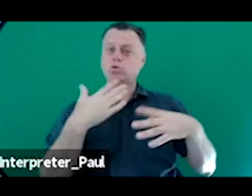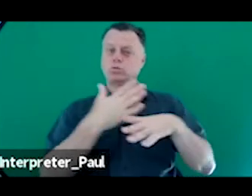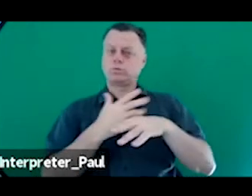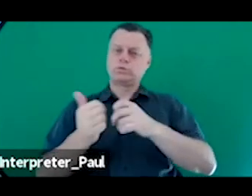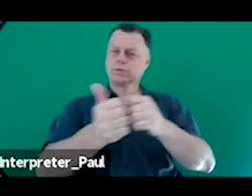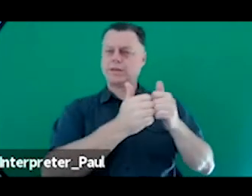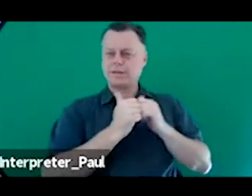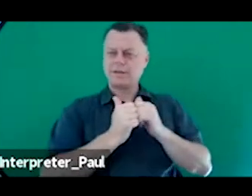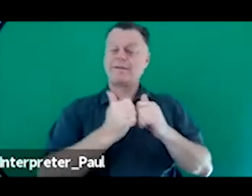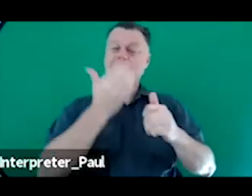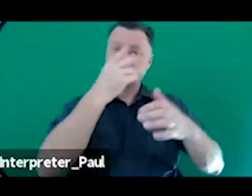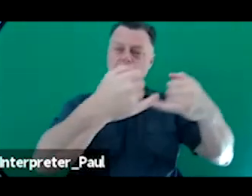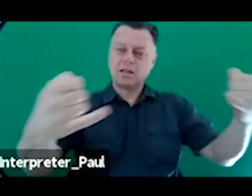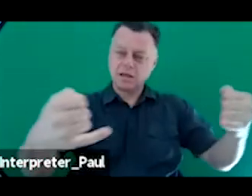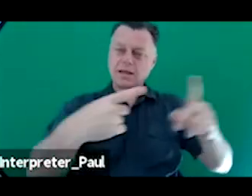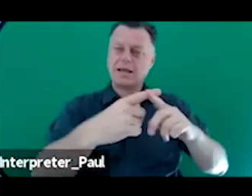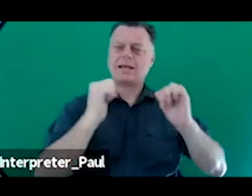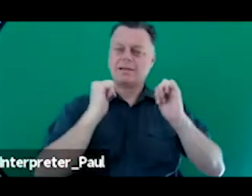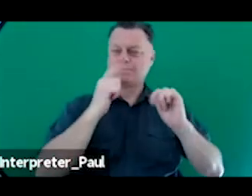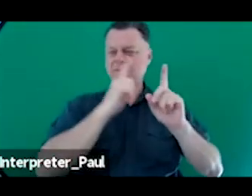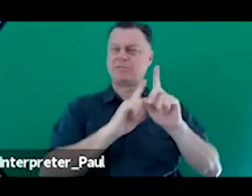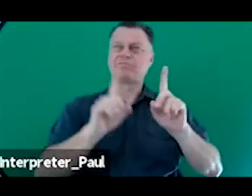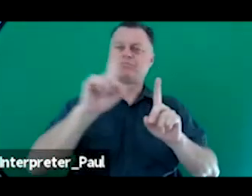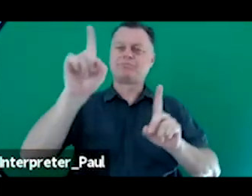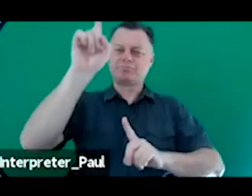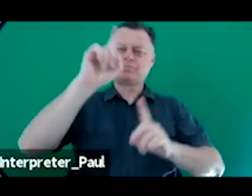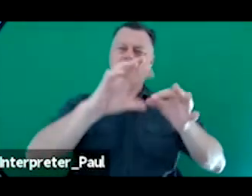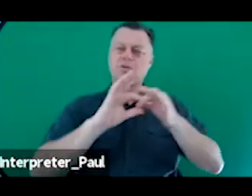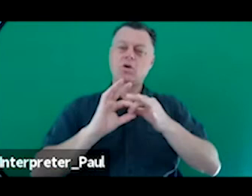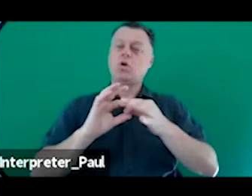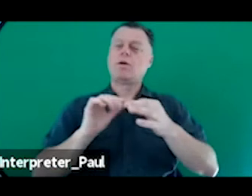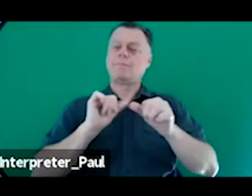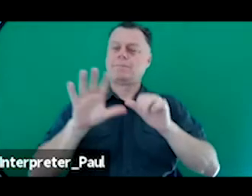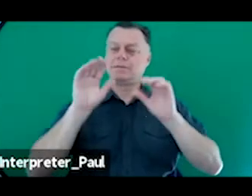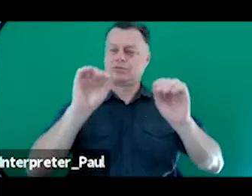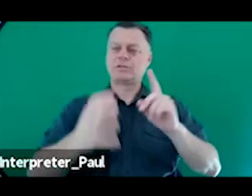will we get the best outcomes for organisations and those who engage with them.” There's a bunch